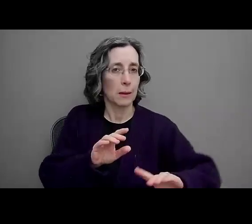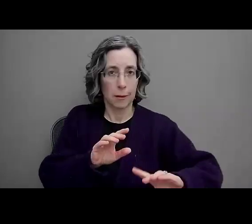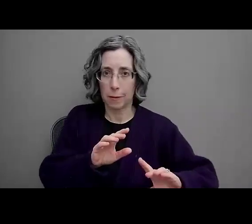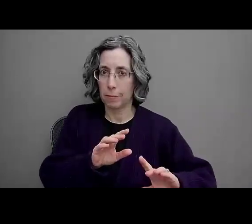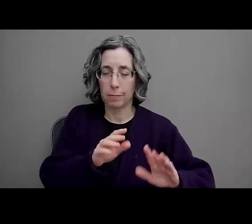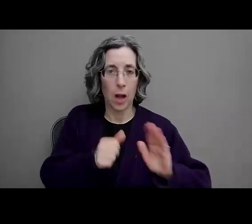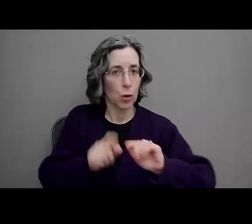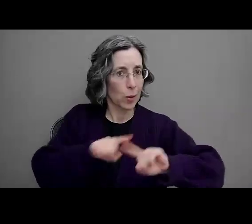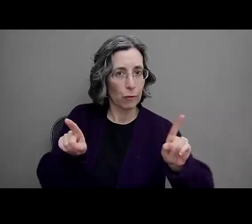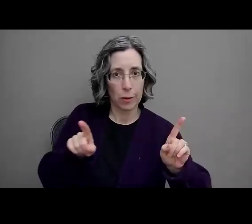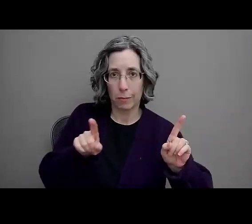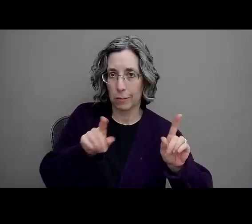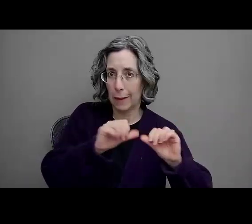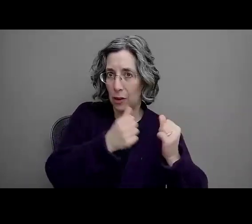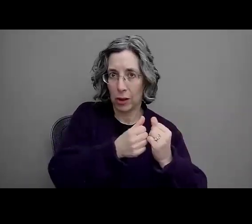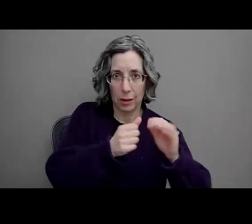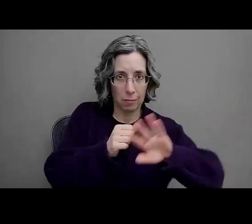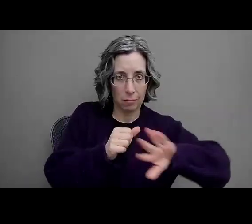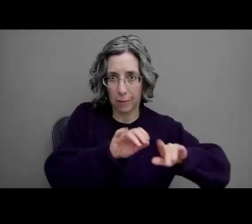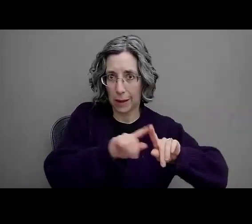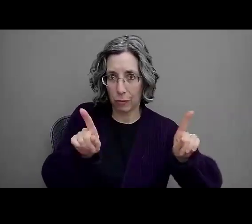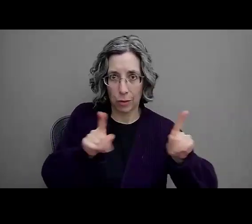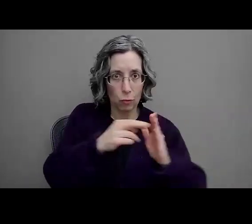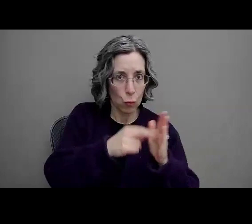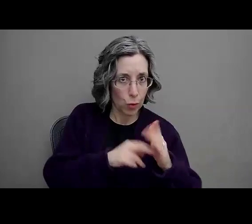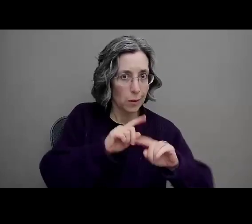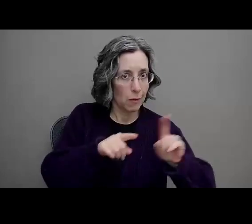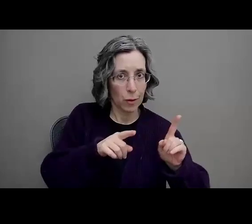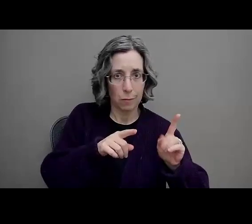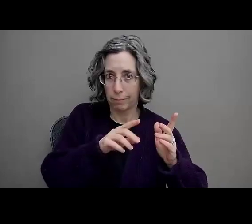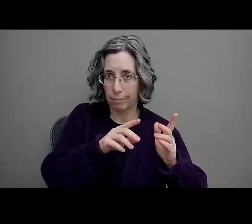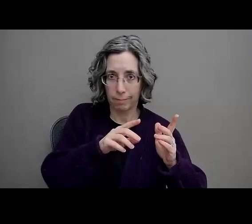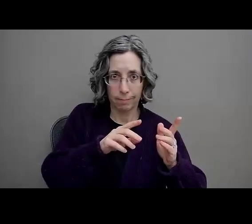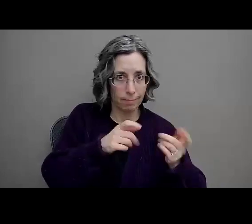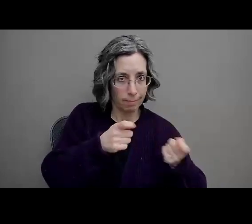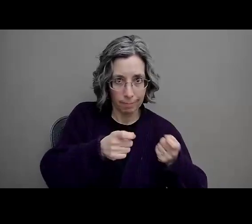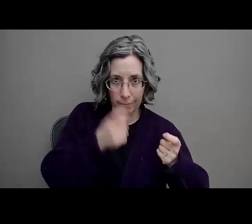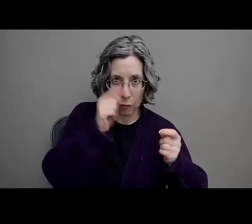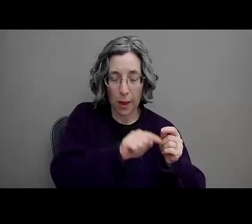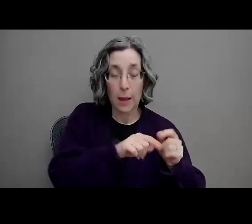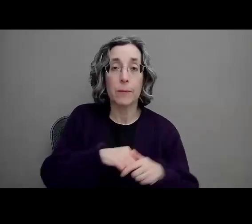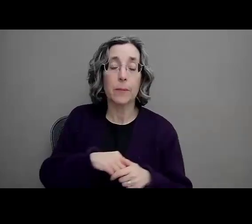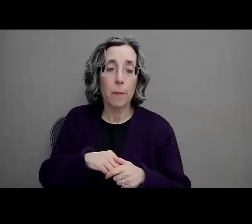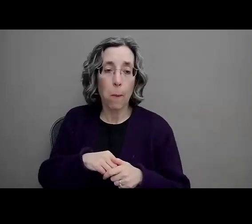that you might be connected with an interpreter or collaborate with and work with an interpreter. And even